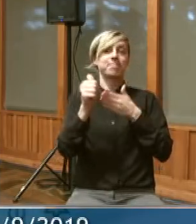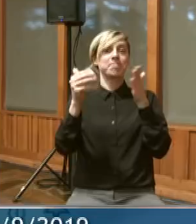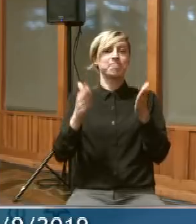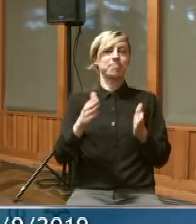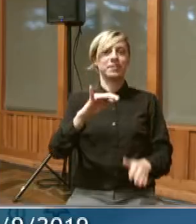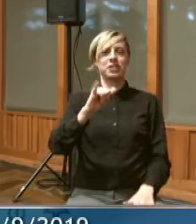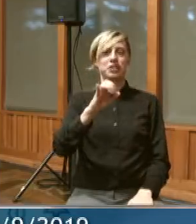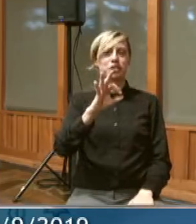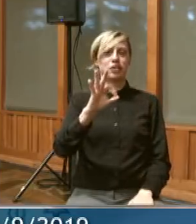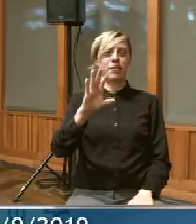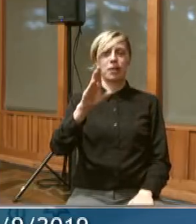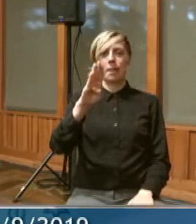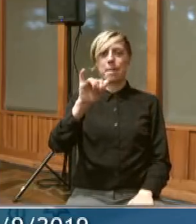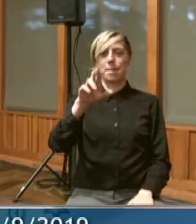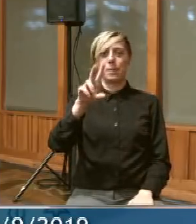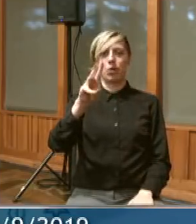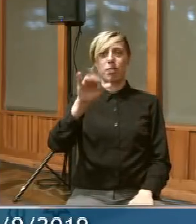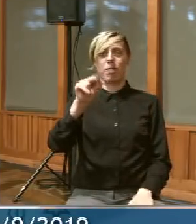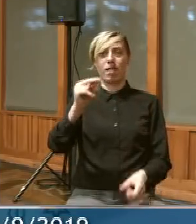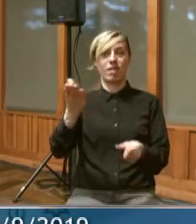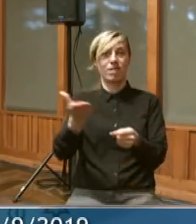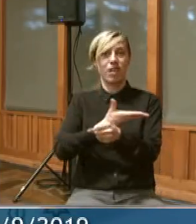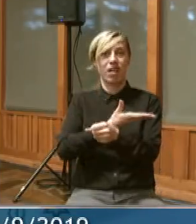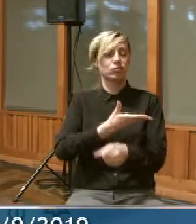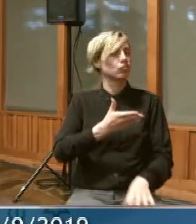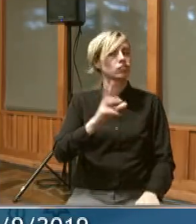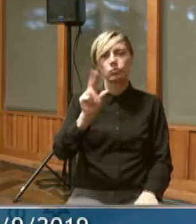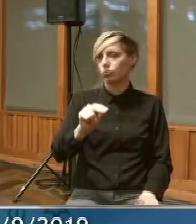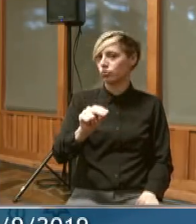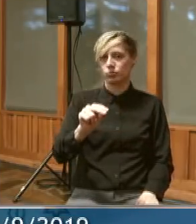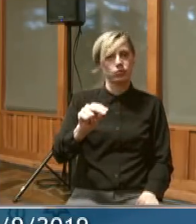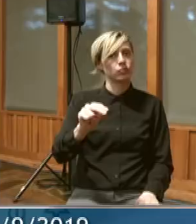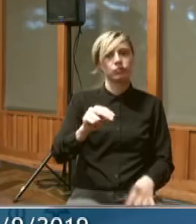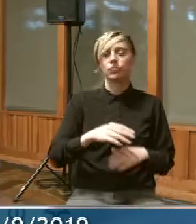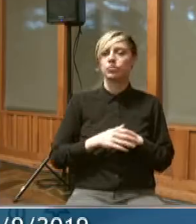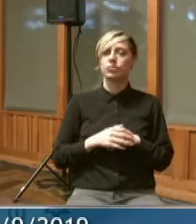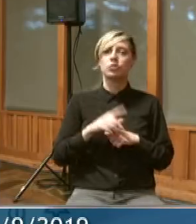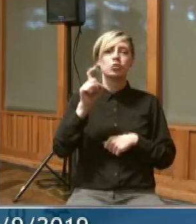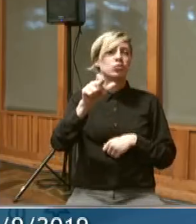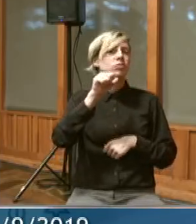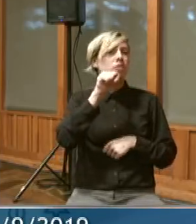OFFERED FOR THOSE WHO COULDN'T AFFORD IT. JEFF BERGMAN, OUR RECREATIONAL LEADER AT MT. SCOTT, SHOULD NOT